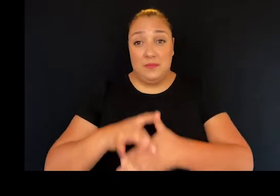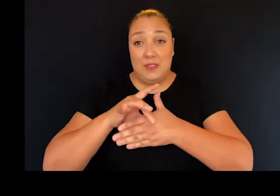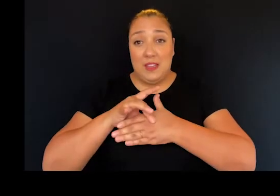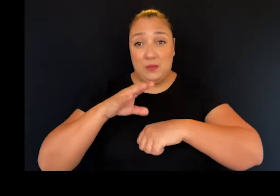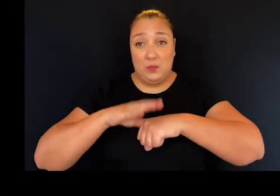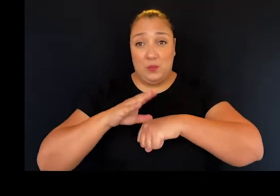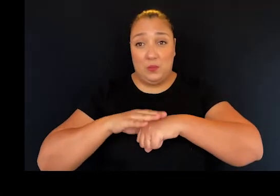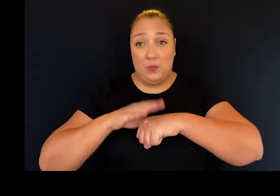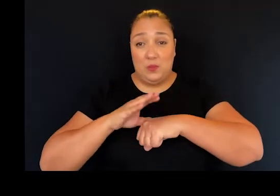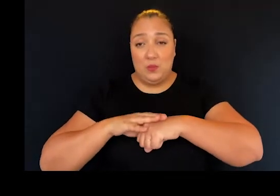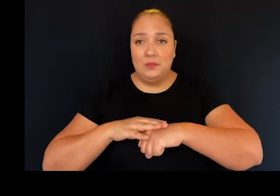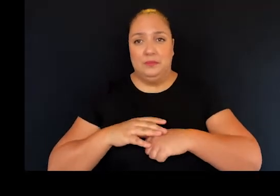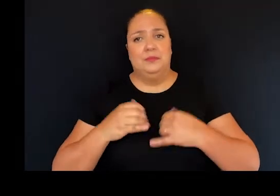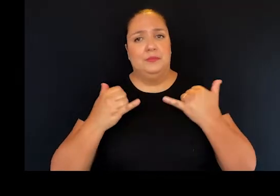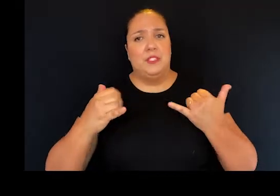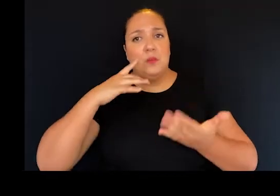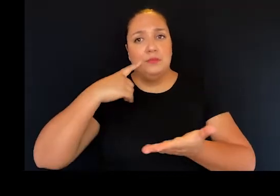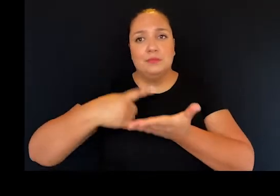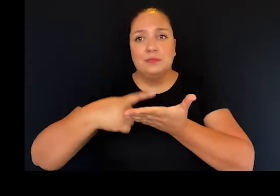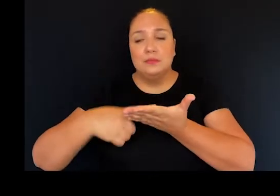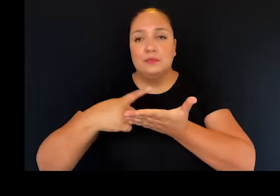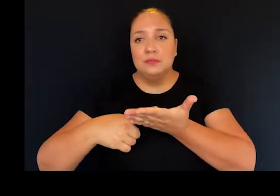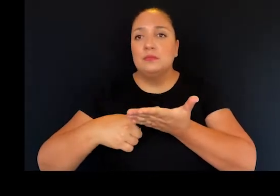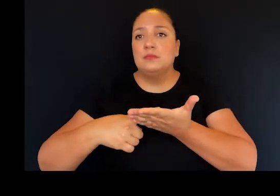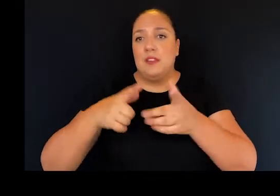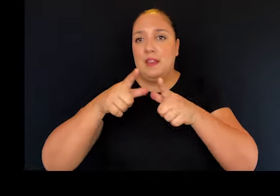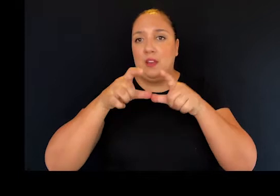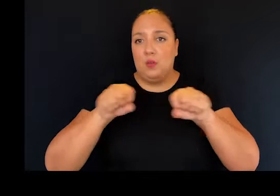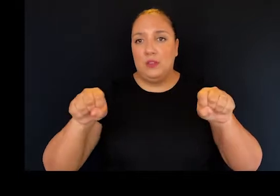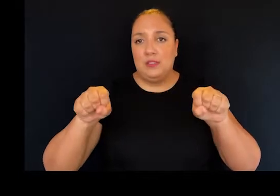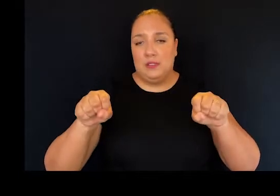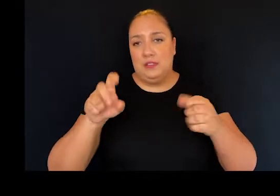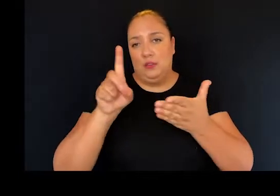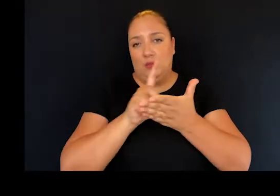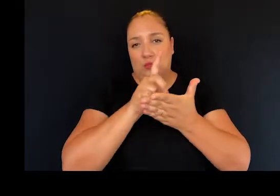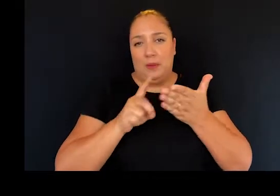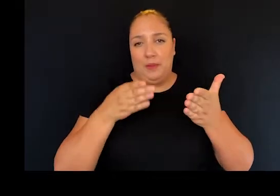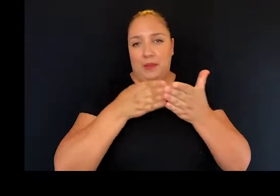Content warning: the following episode will be addressing linguistic ableism.